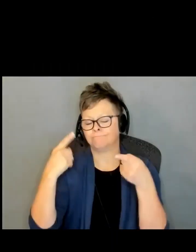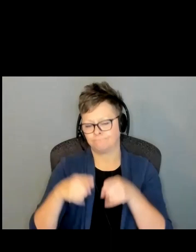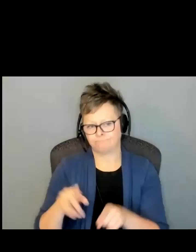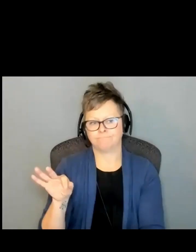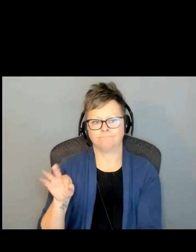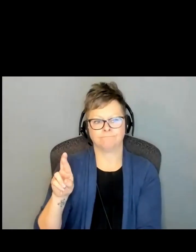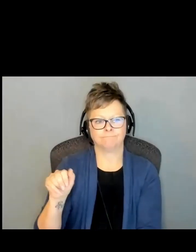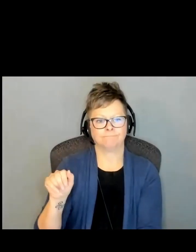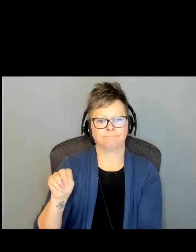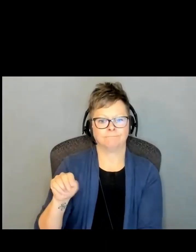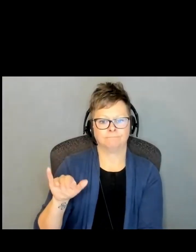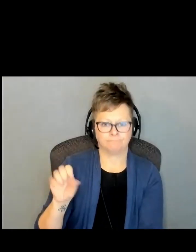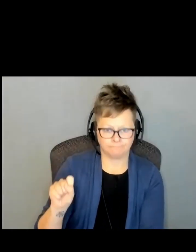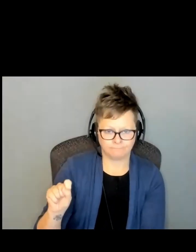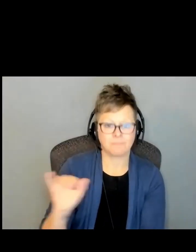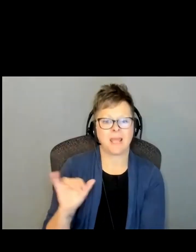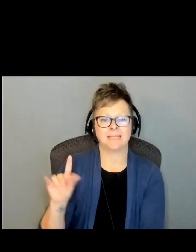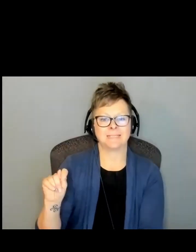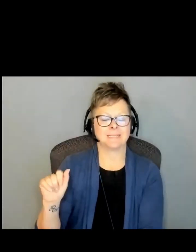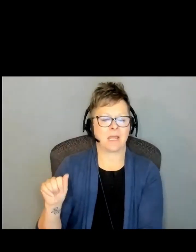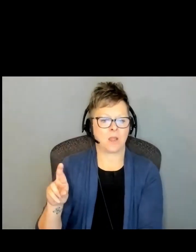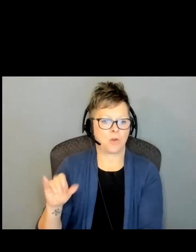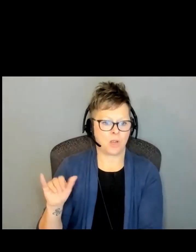Taryn provided an excellent summary.